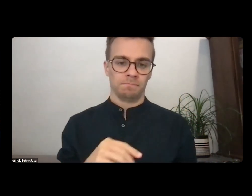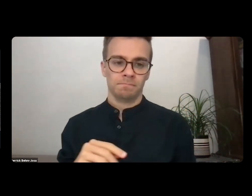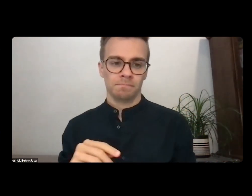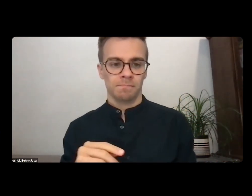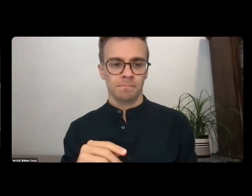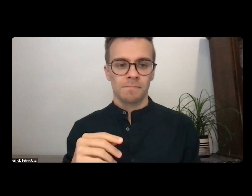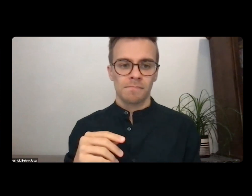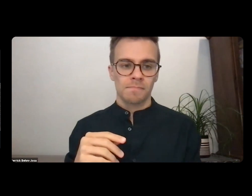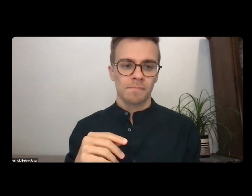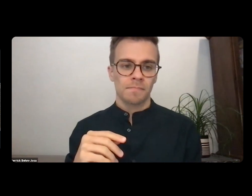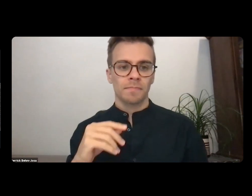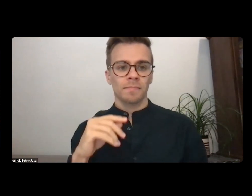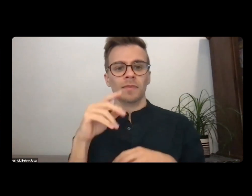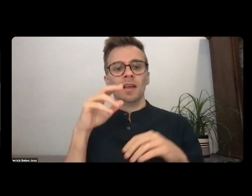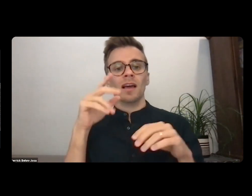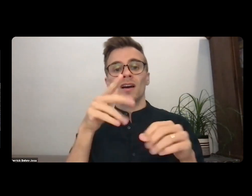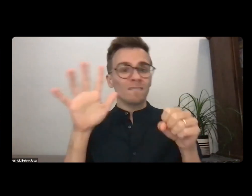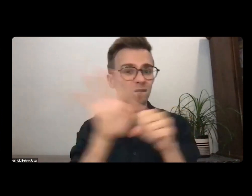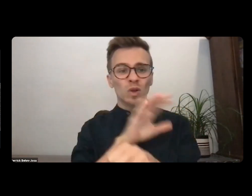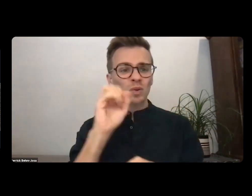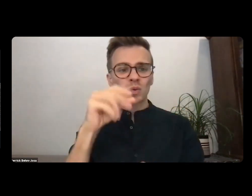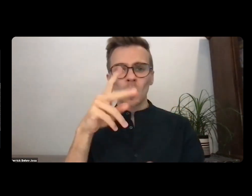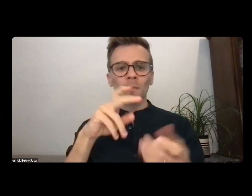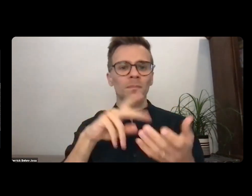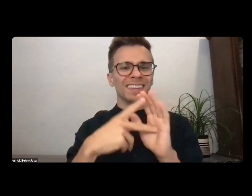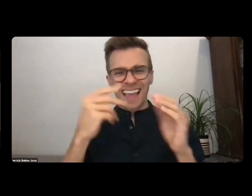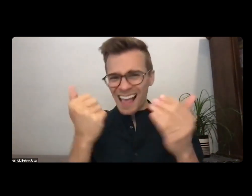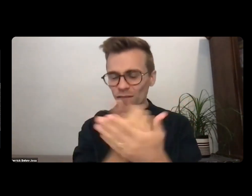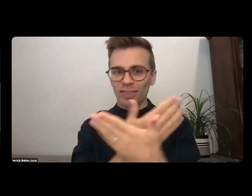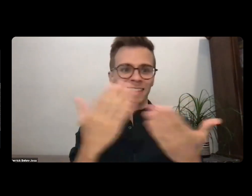And we've broken it into 3 groups here: Full Scope, Reduced Scope, and Minimum Scope.